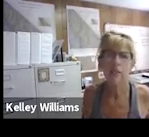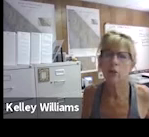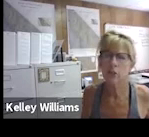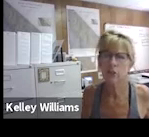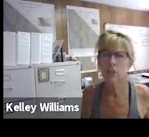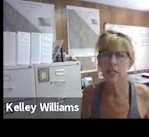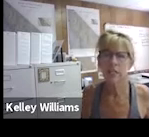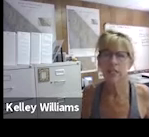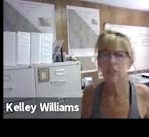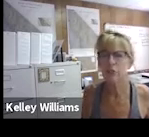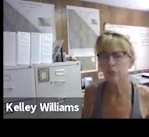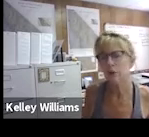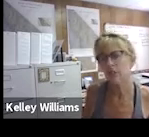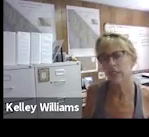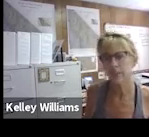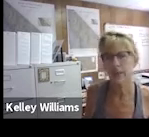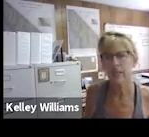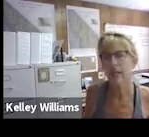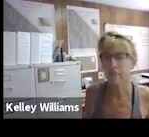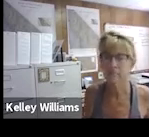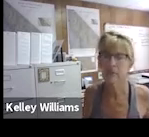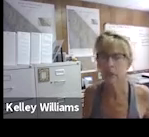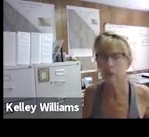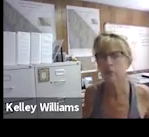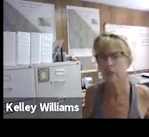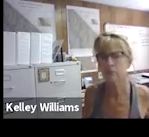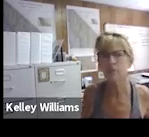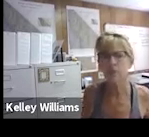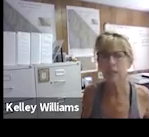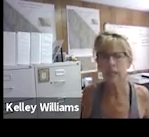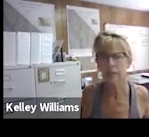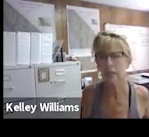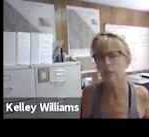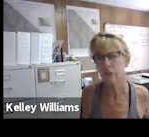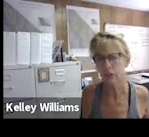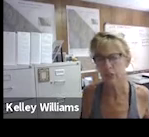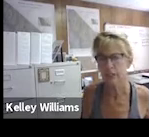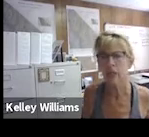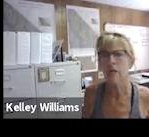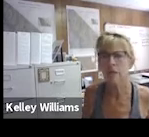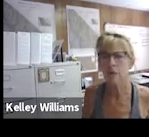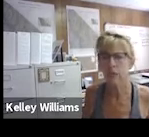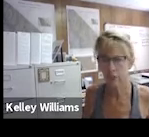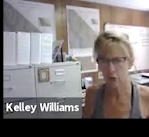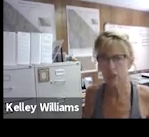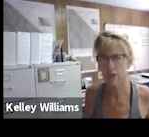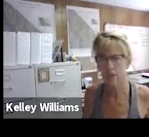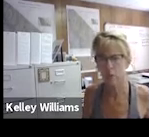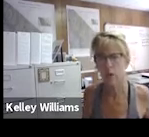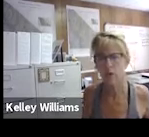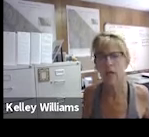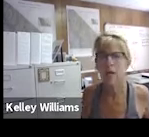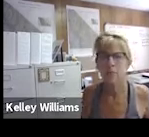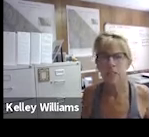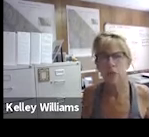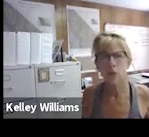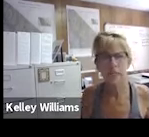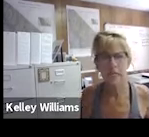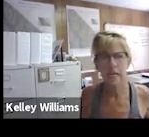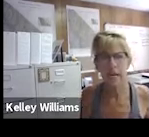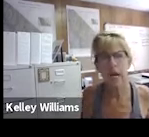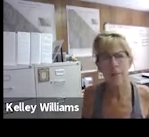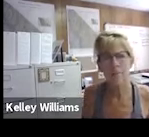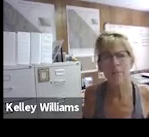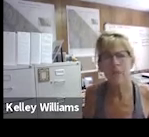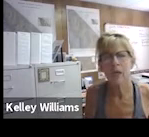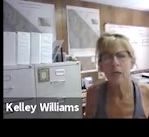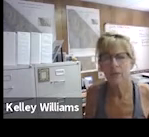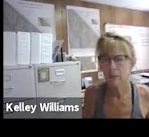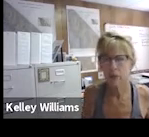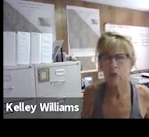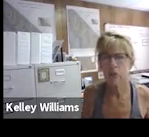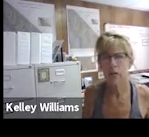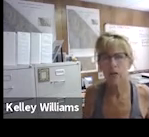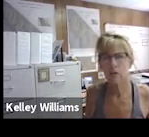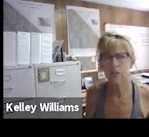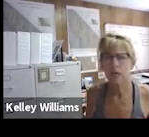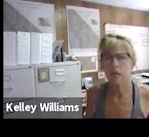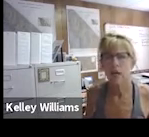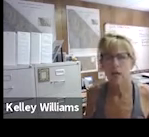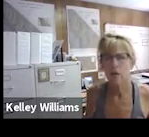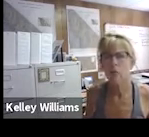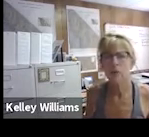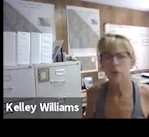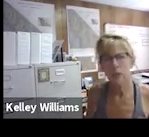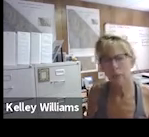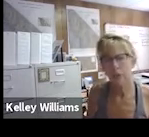Kelley Williams: I plan on working with them to make sure they get registered and encouraged the teachers to participate, and you know the getting the administration to encourage them as well, but I do want to say.